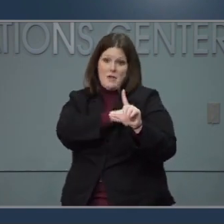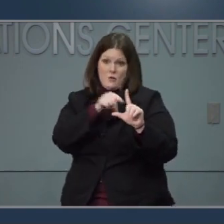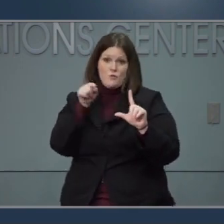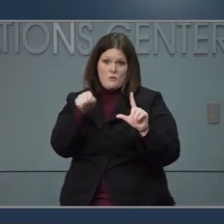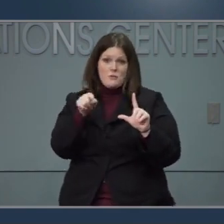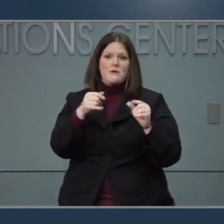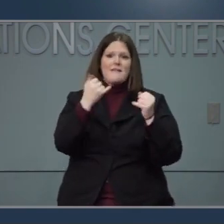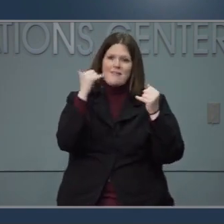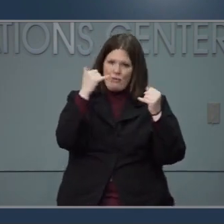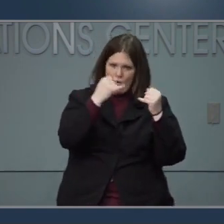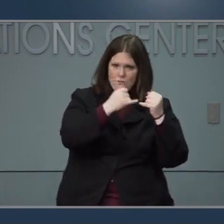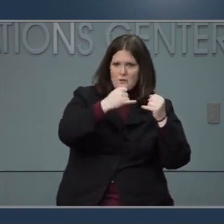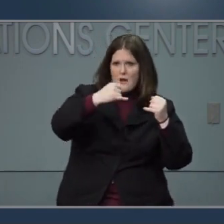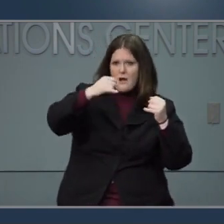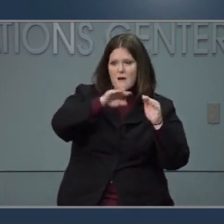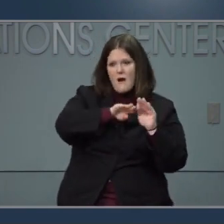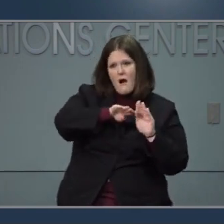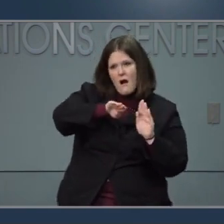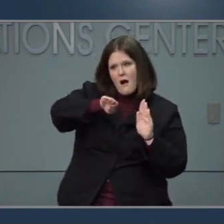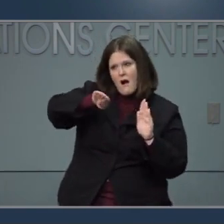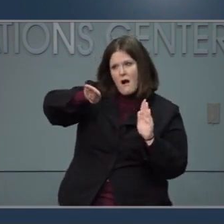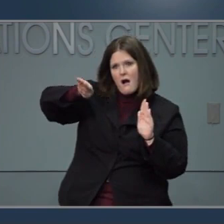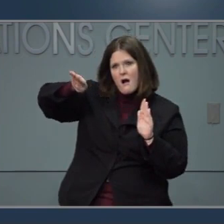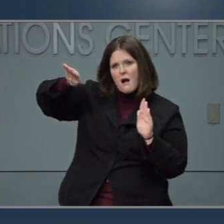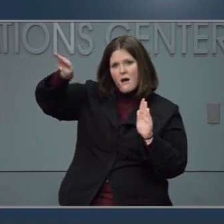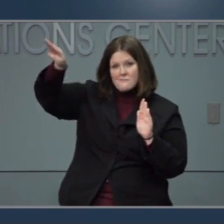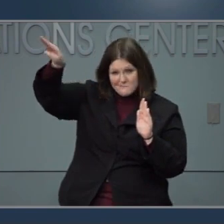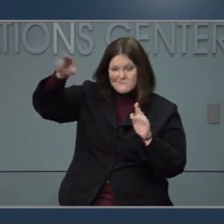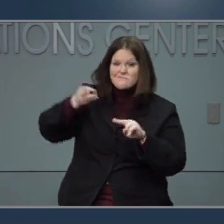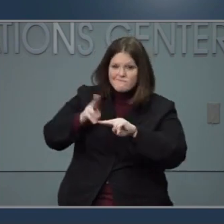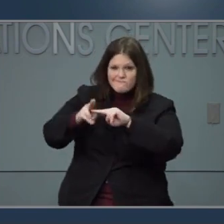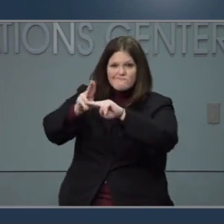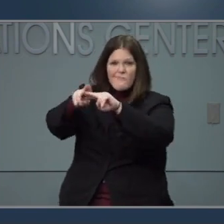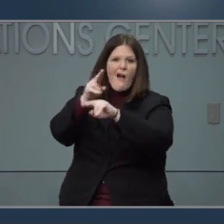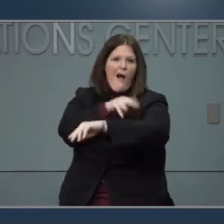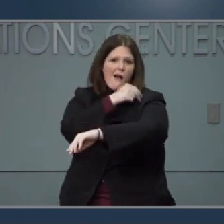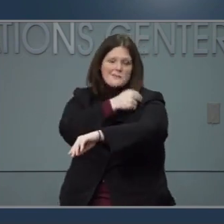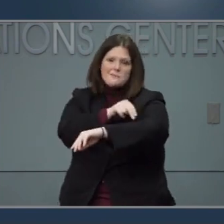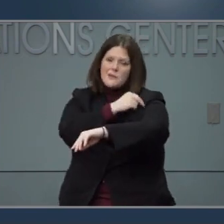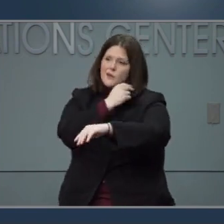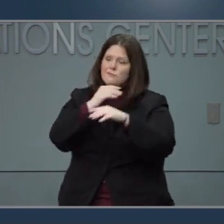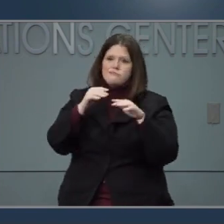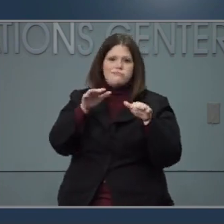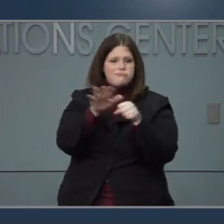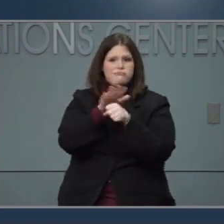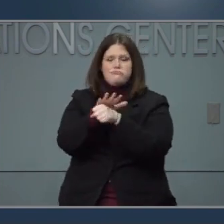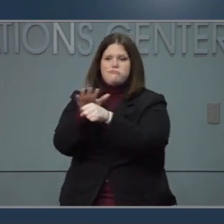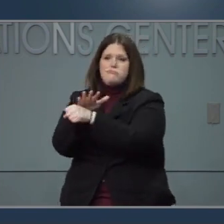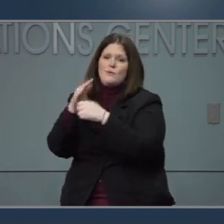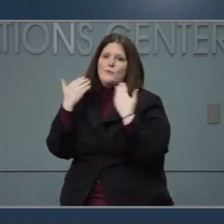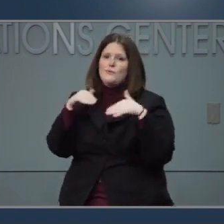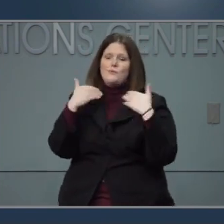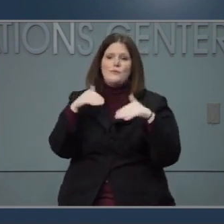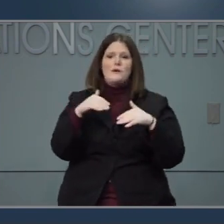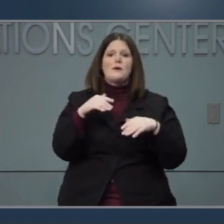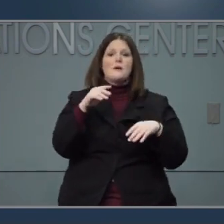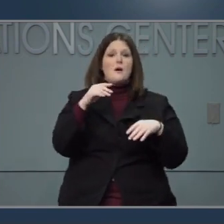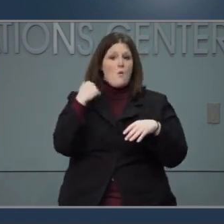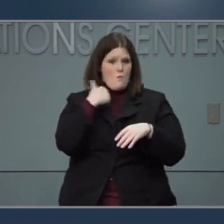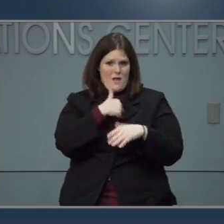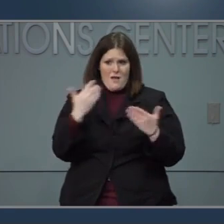THIS GRAPH ALSO STARTS IN EARLY NOVEMBER AND YOU CAN SEE LOOKING AT THAT YELLOW LINE, THIS TREND ALSO CONTINUES TO SIGNIFICANTLY INCREASE.